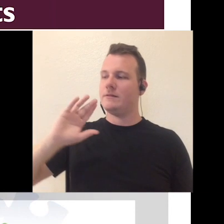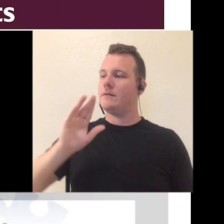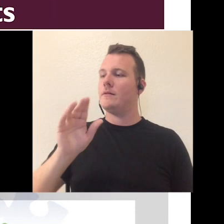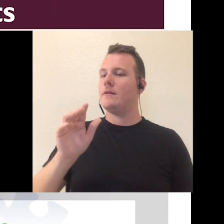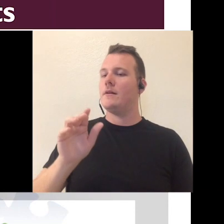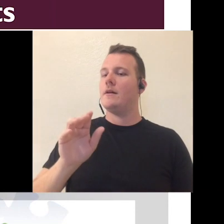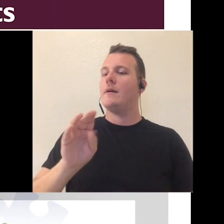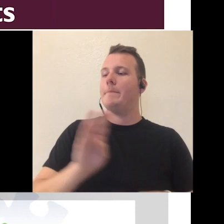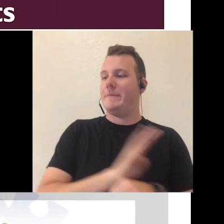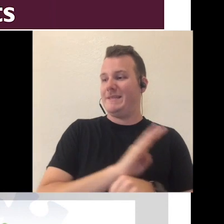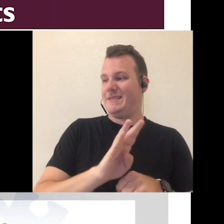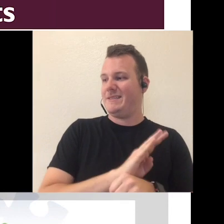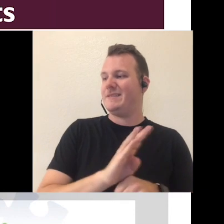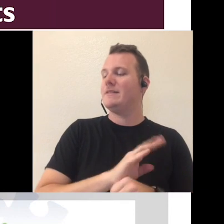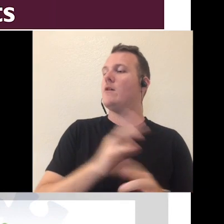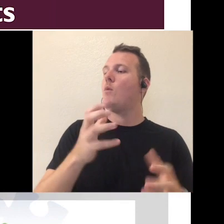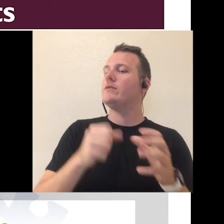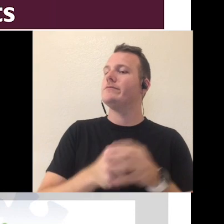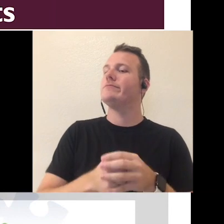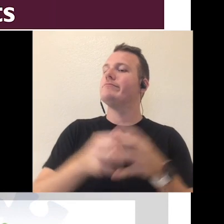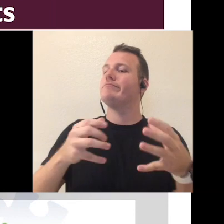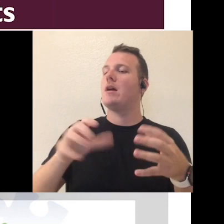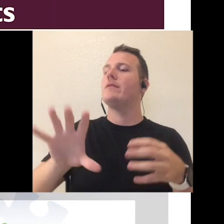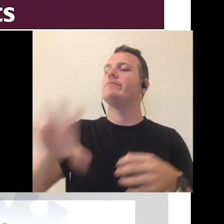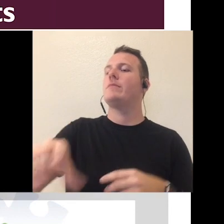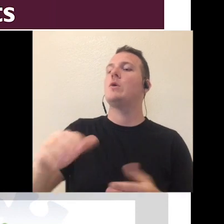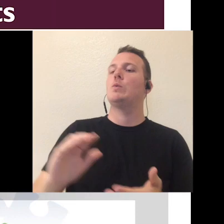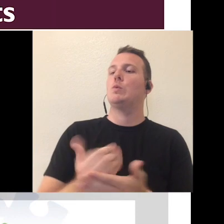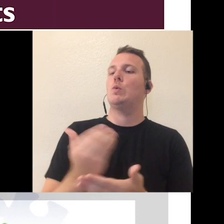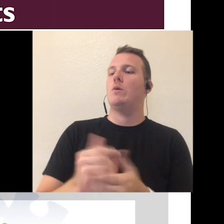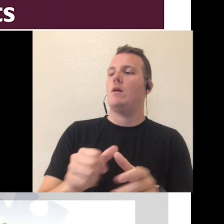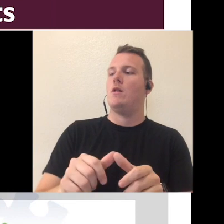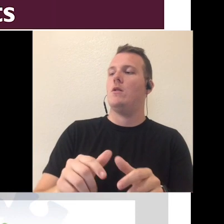private practice looking to expand and open an office at another location, how